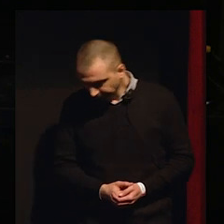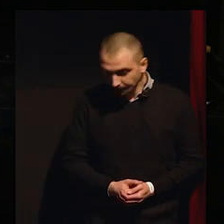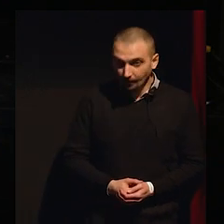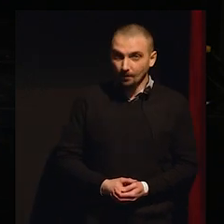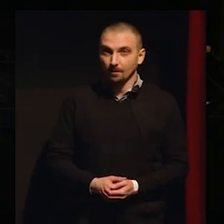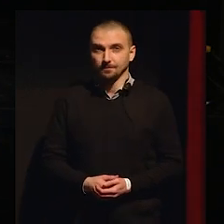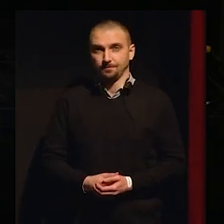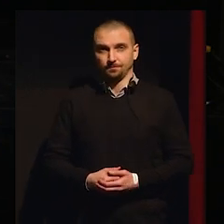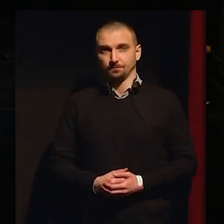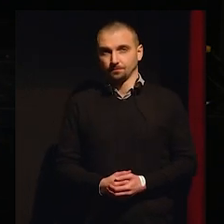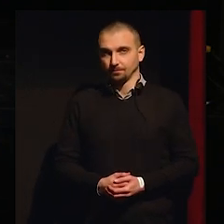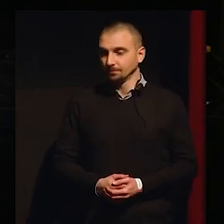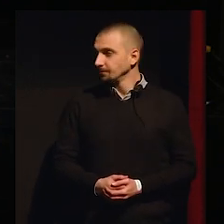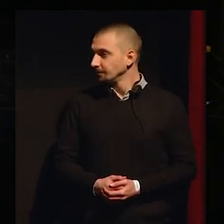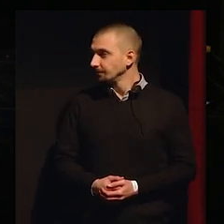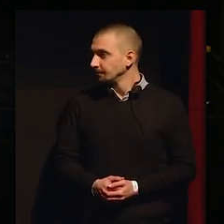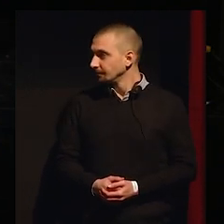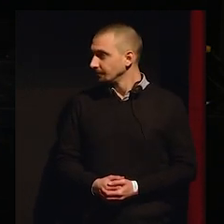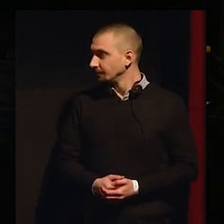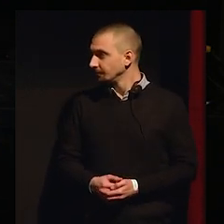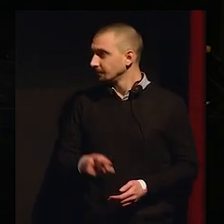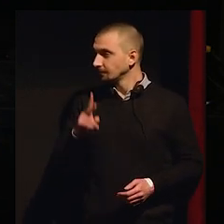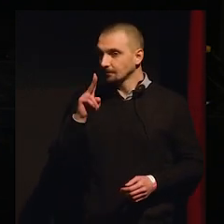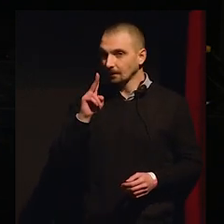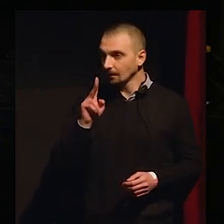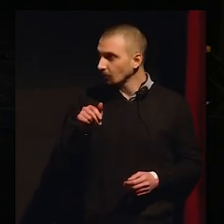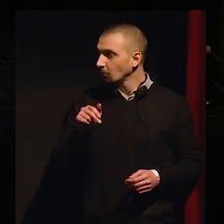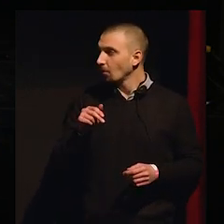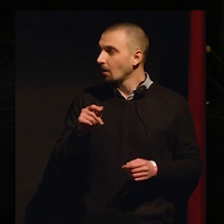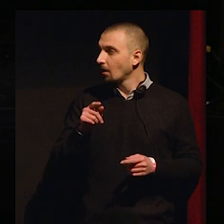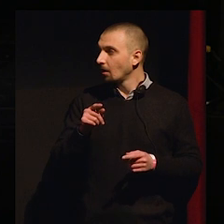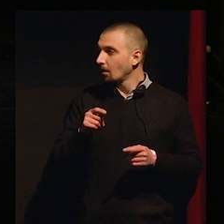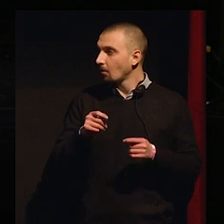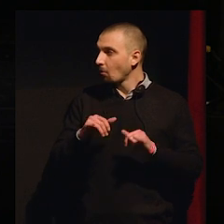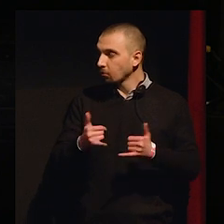You took part with your game, “Style”, and you pointed out the problems of a young girl,